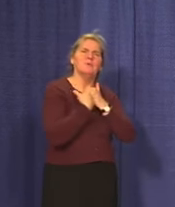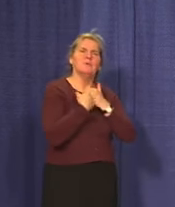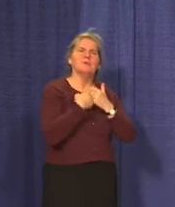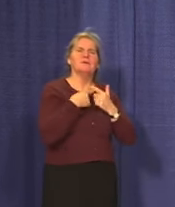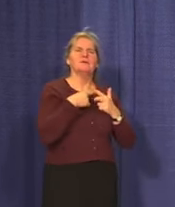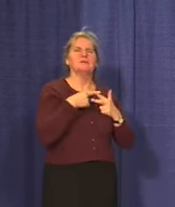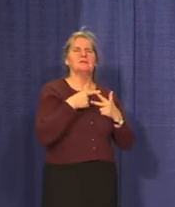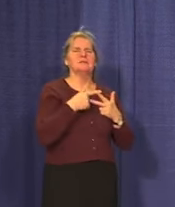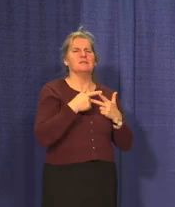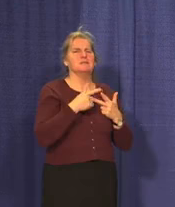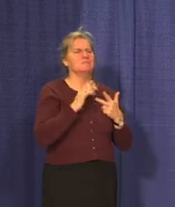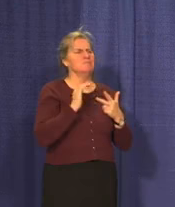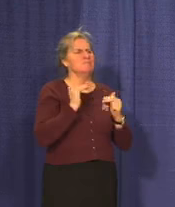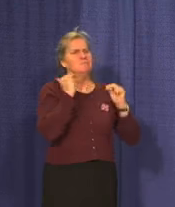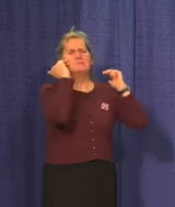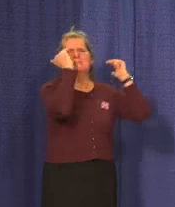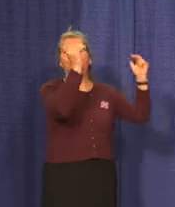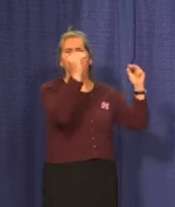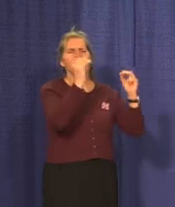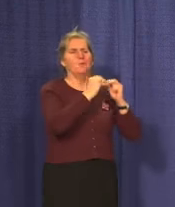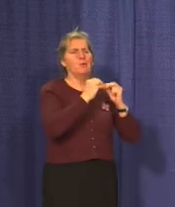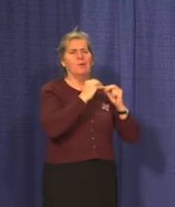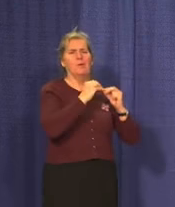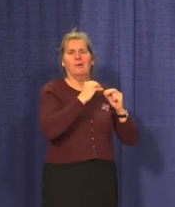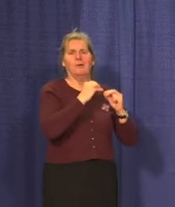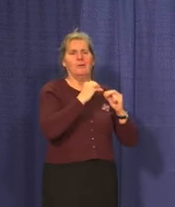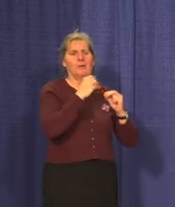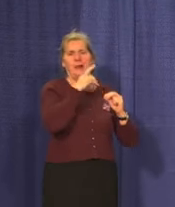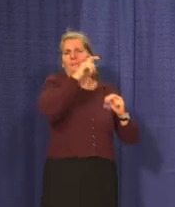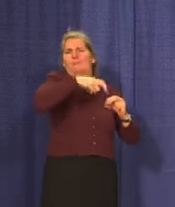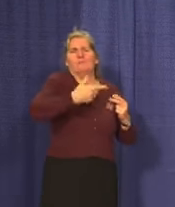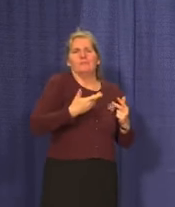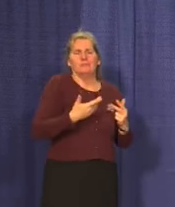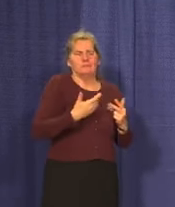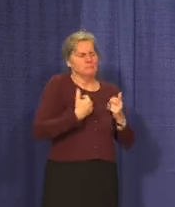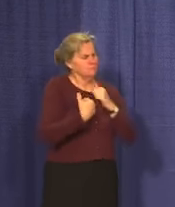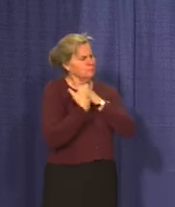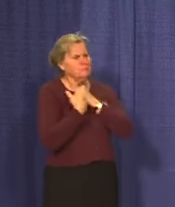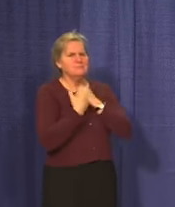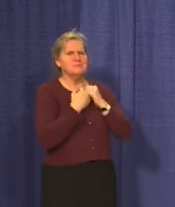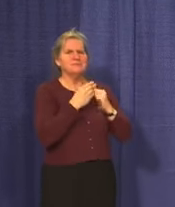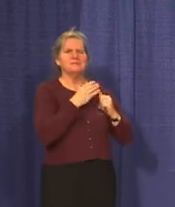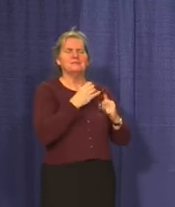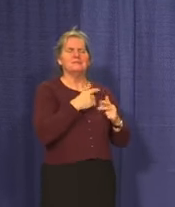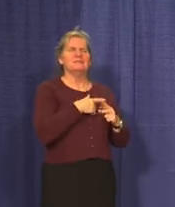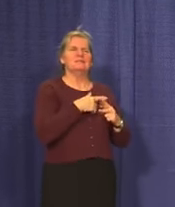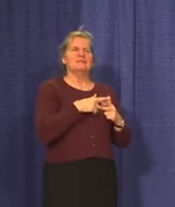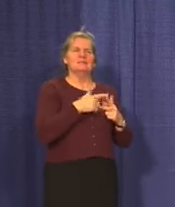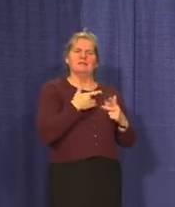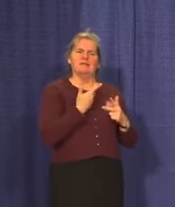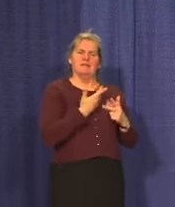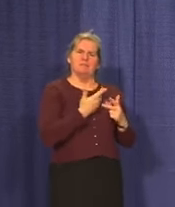ABOVE AND BEYOND WHAT THEY NEED TO DO, WHERE WE REALLY FEEL LIKE A PARTNER.